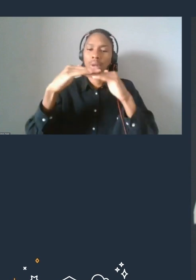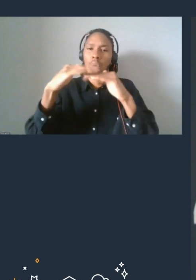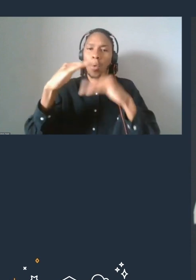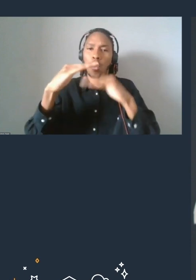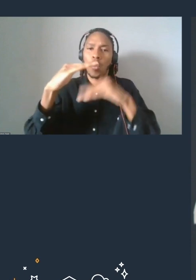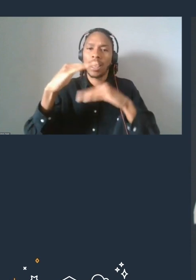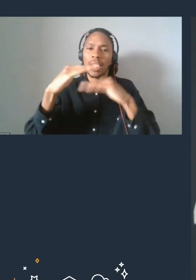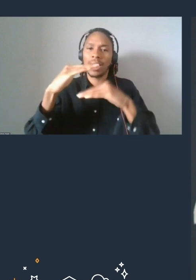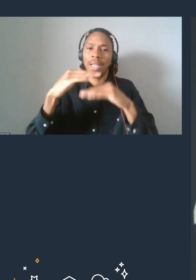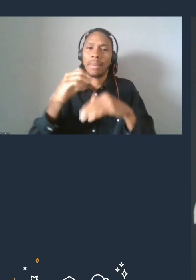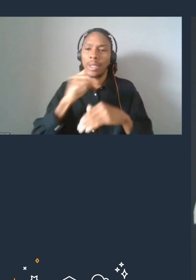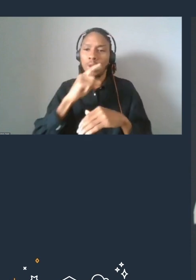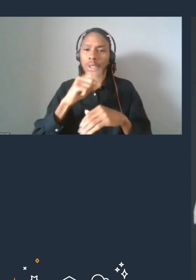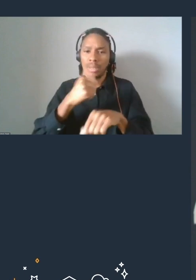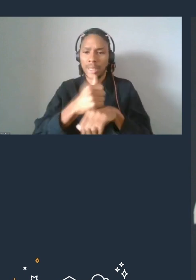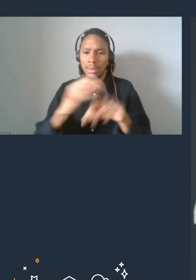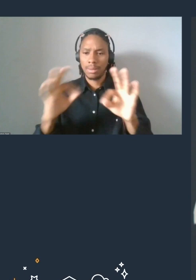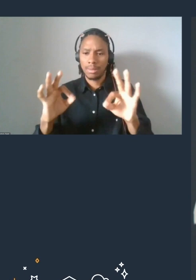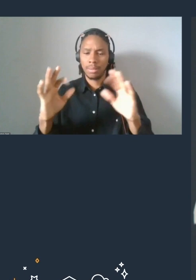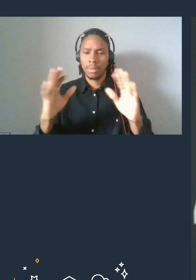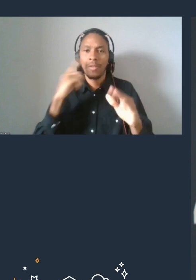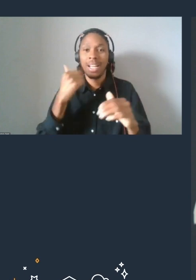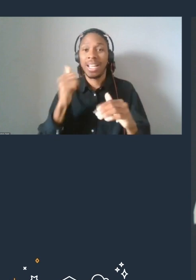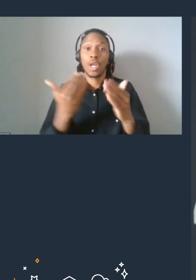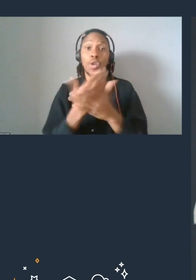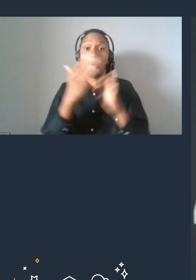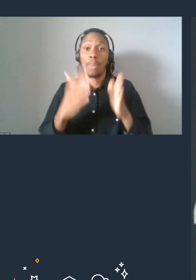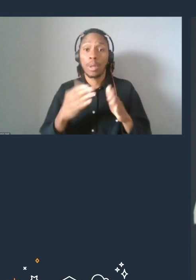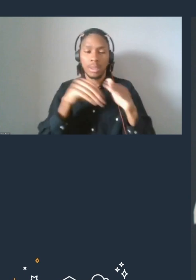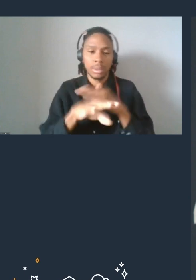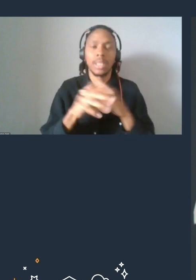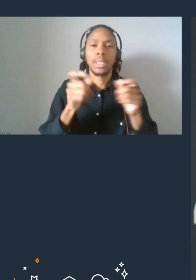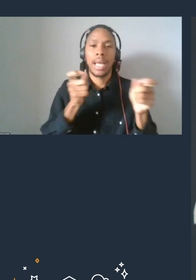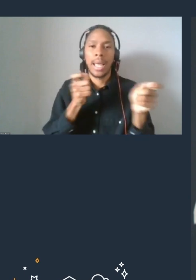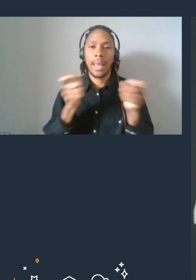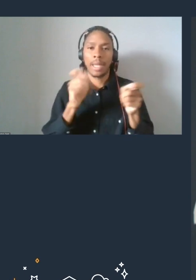for any new person to come and manage your central policy.